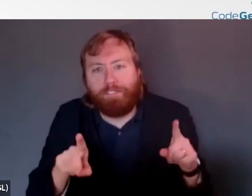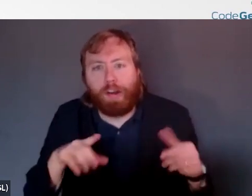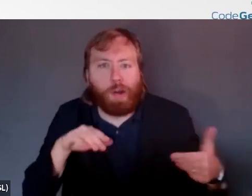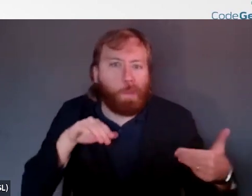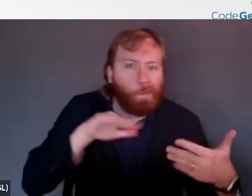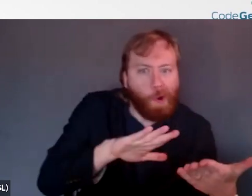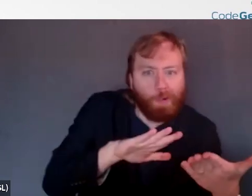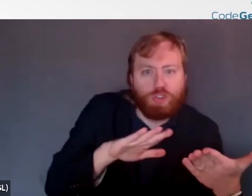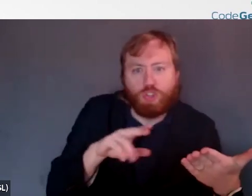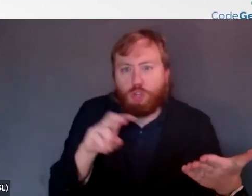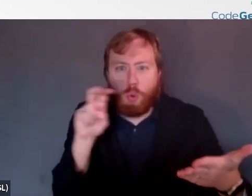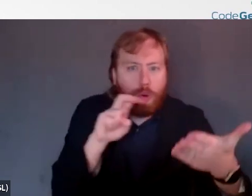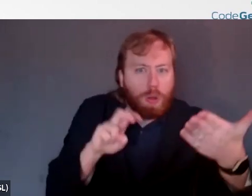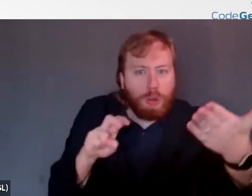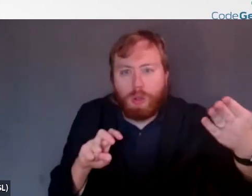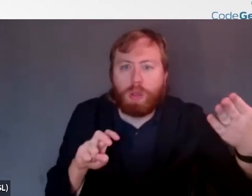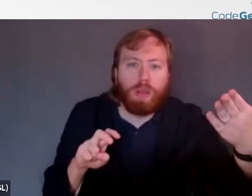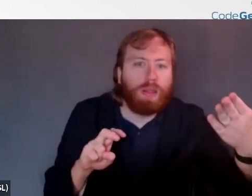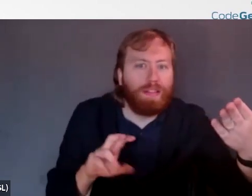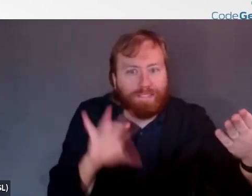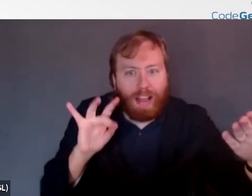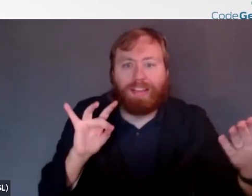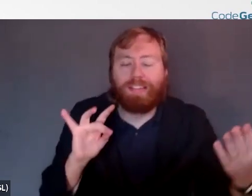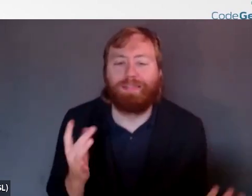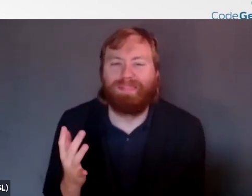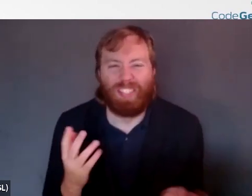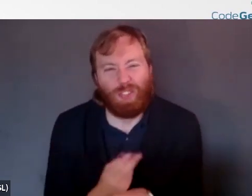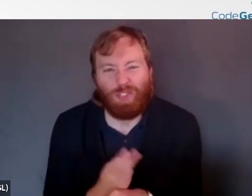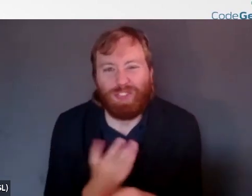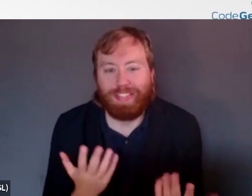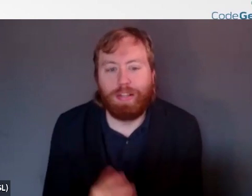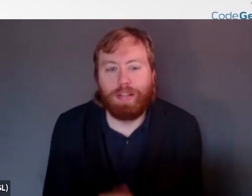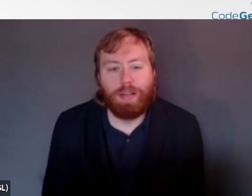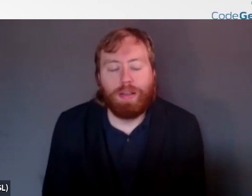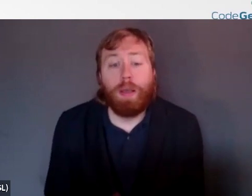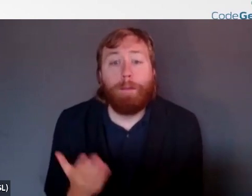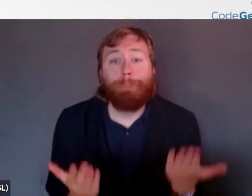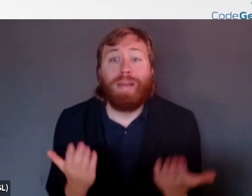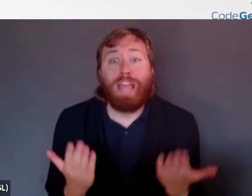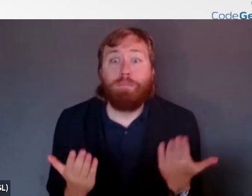This is true for users that even visitors that use the same browser and maybe the same screen reader software.